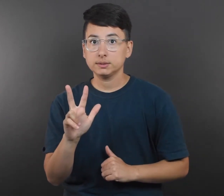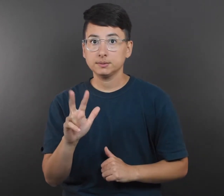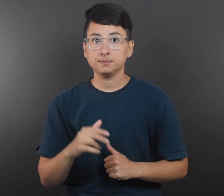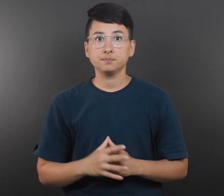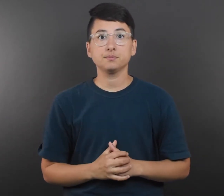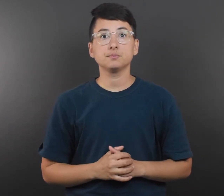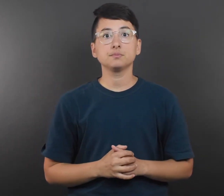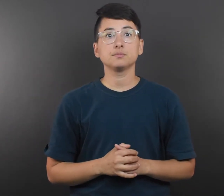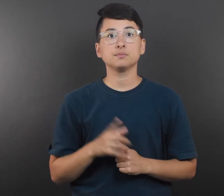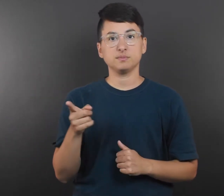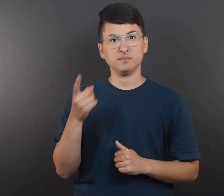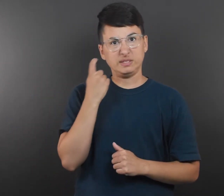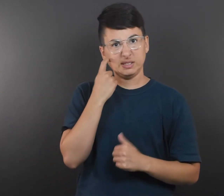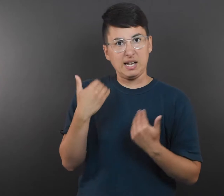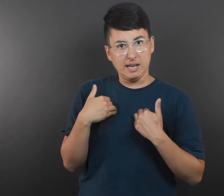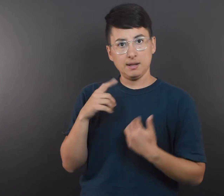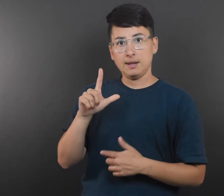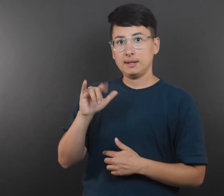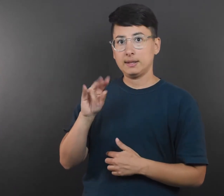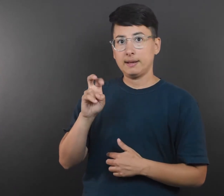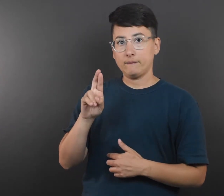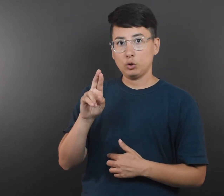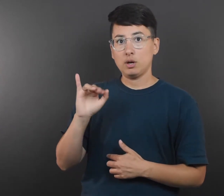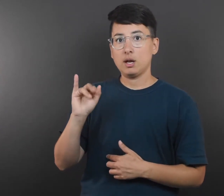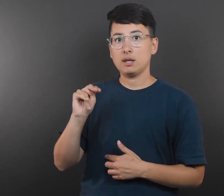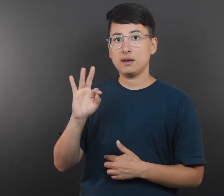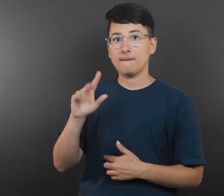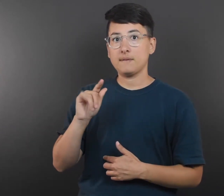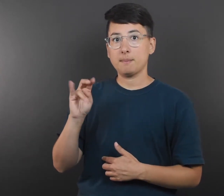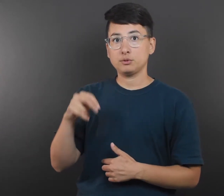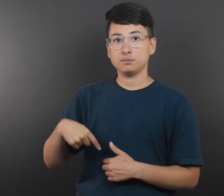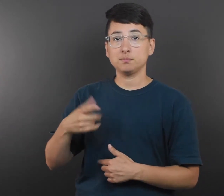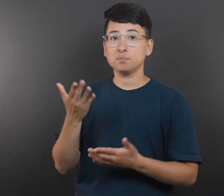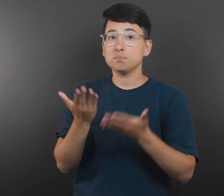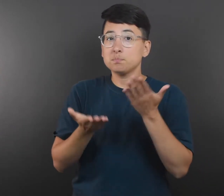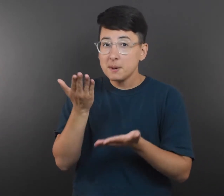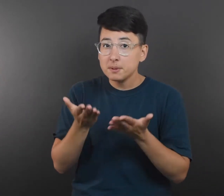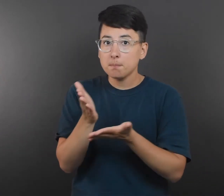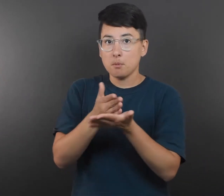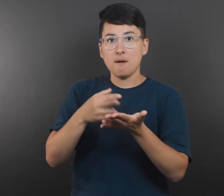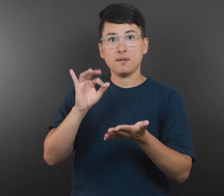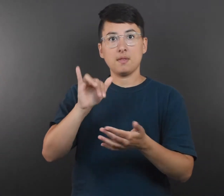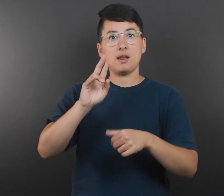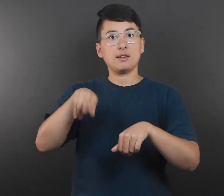who had liver inflammation and may be part of a national cluster of hepatitis in children.